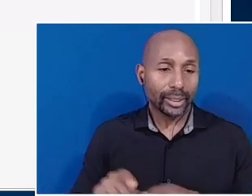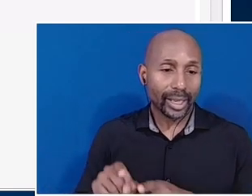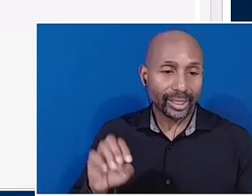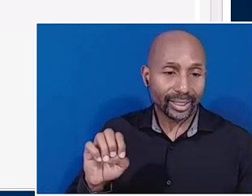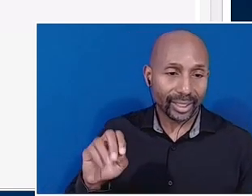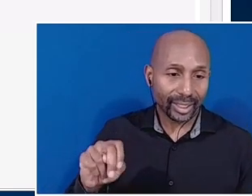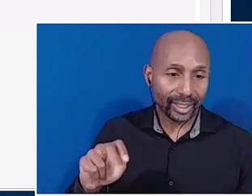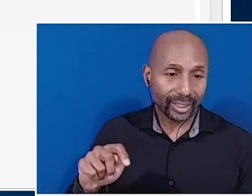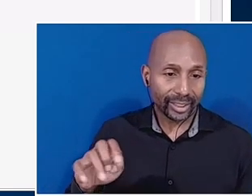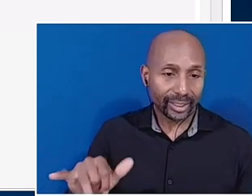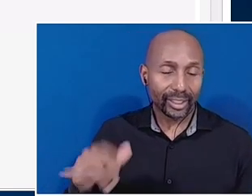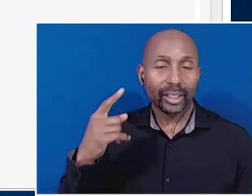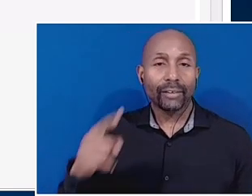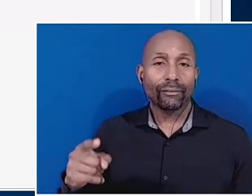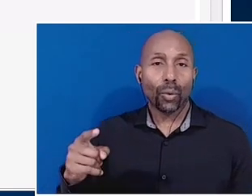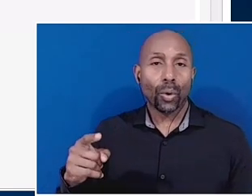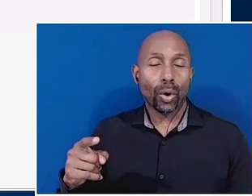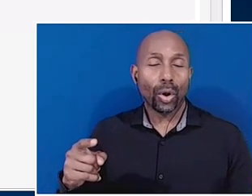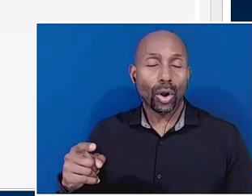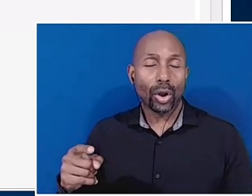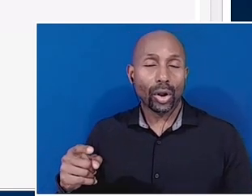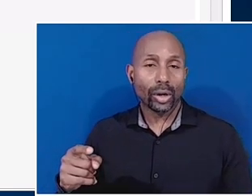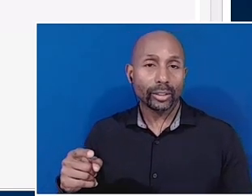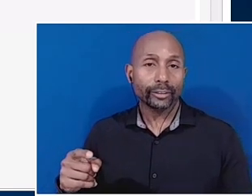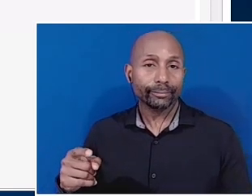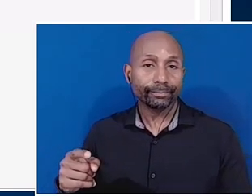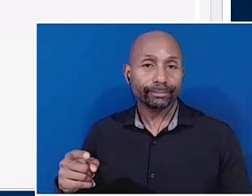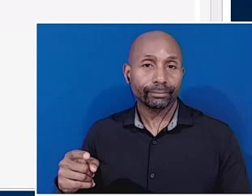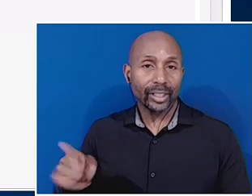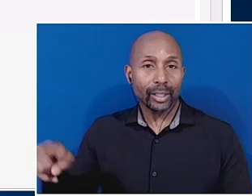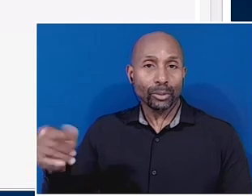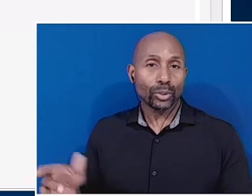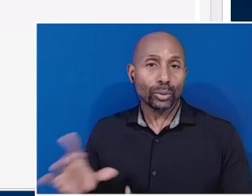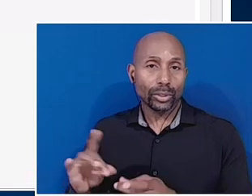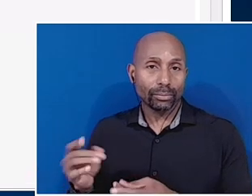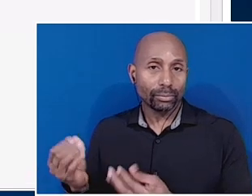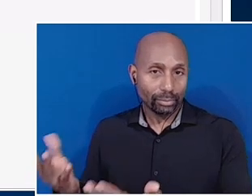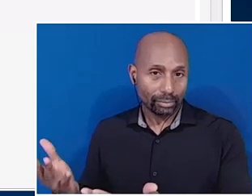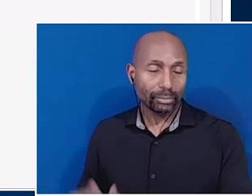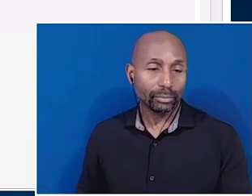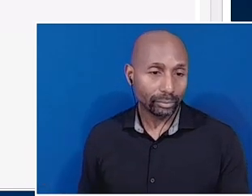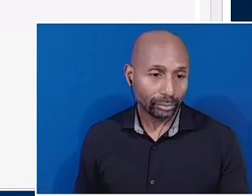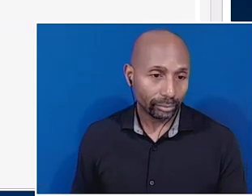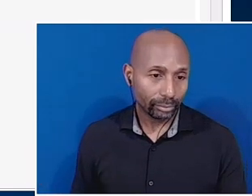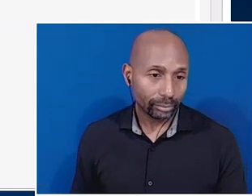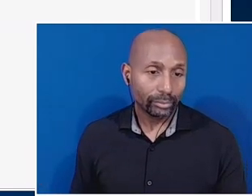mission of those comments and, of course, how they may be received.